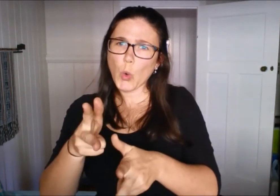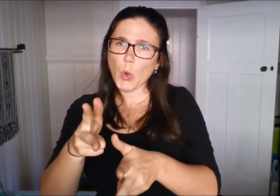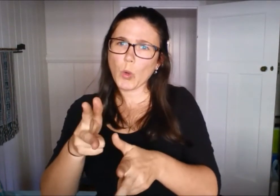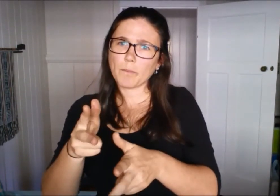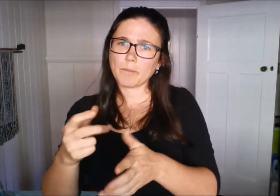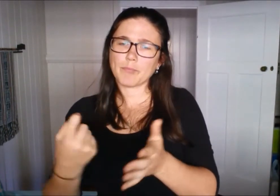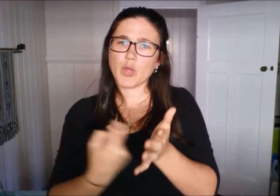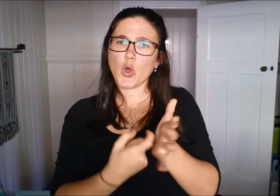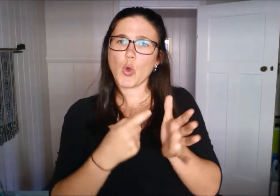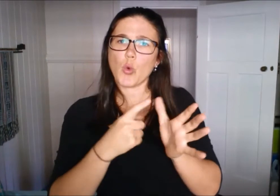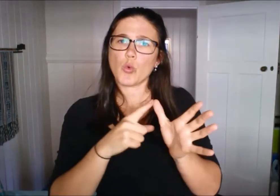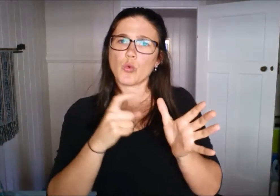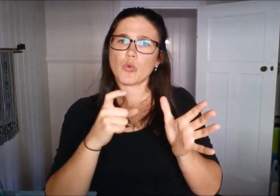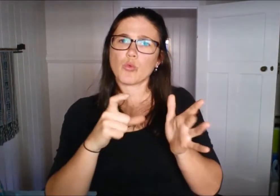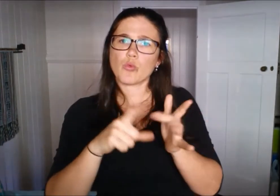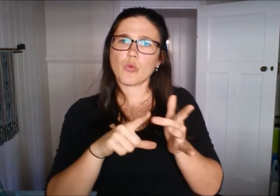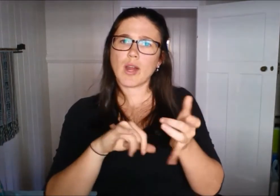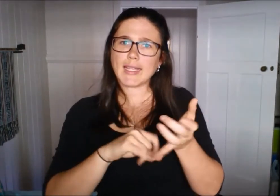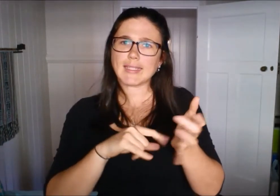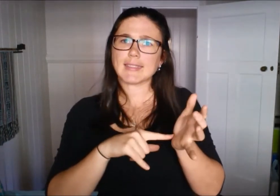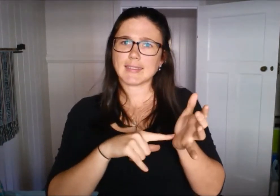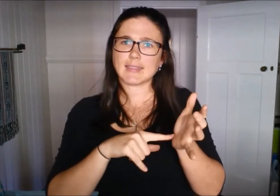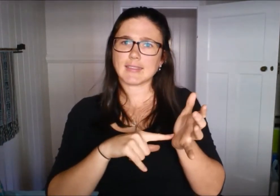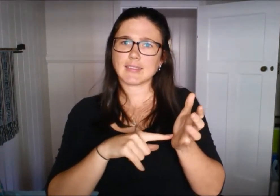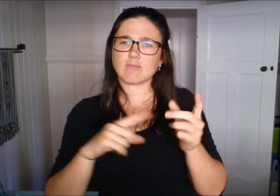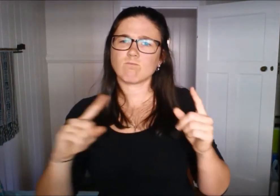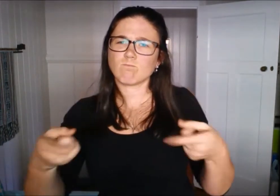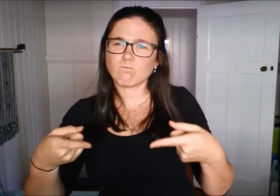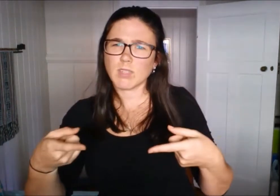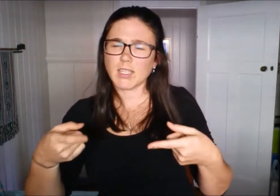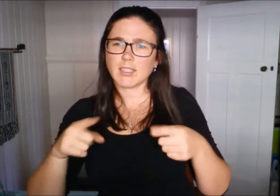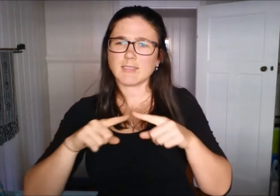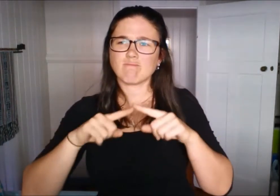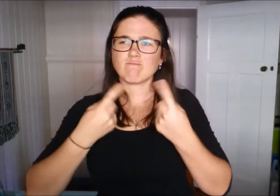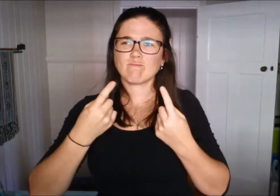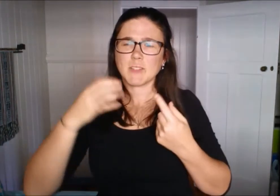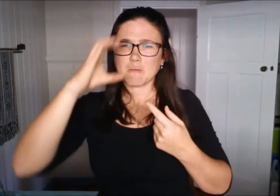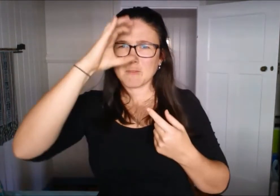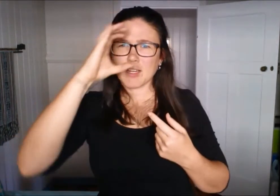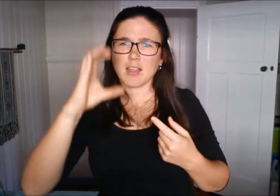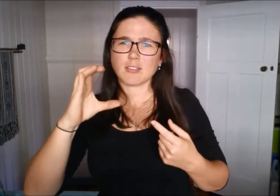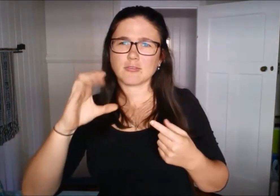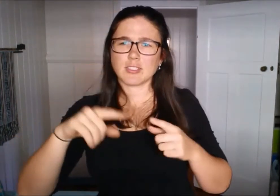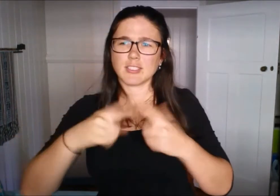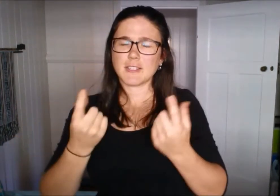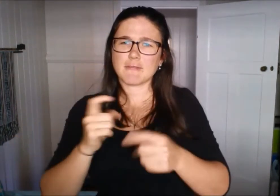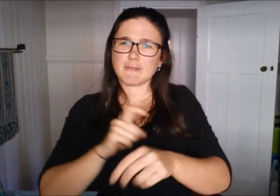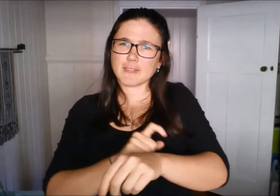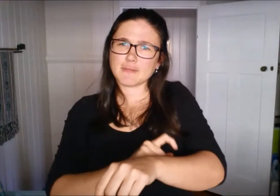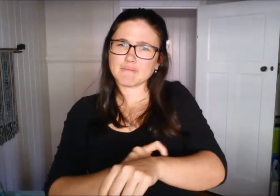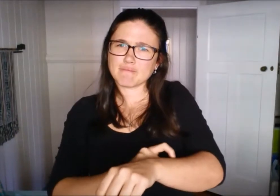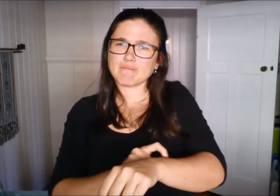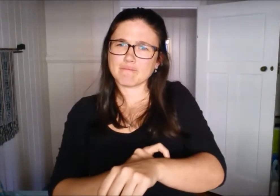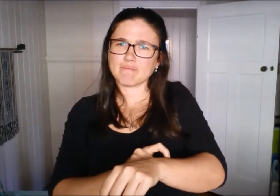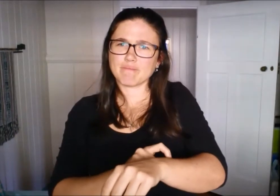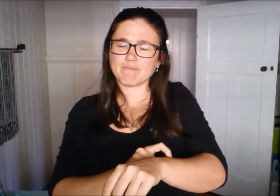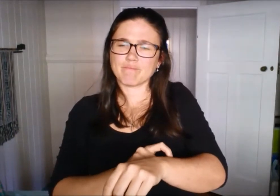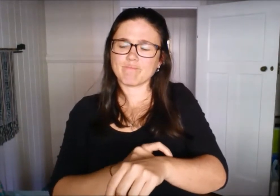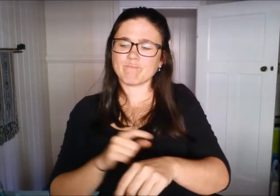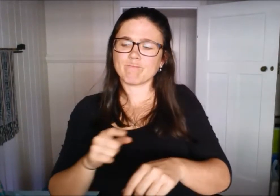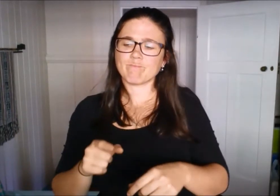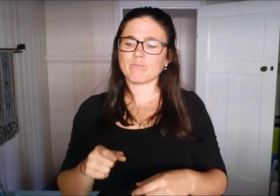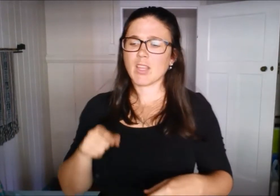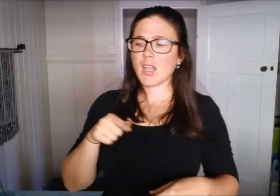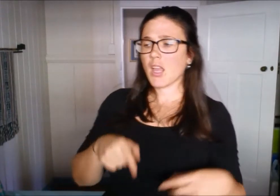A racist joke is about a person's different culture or skin.